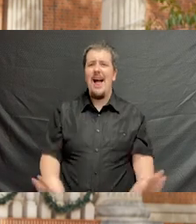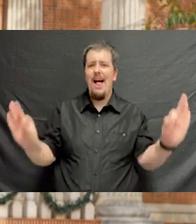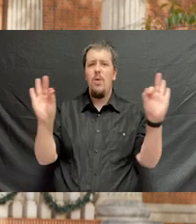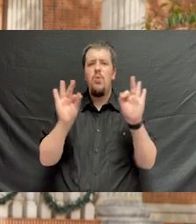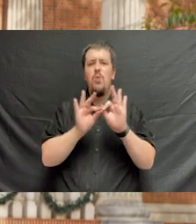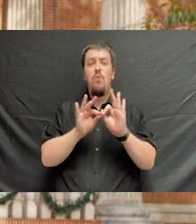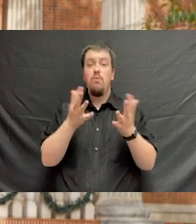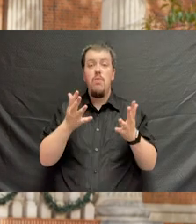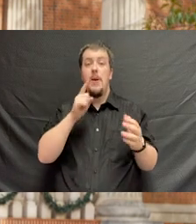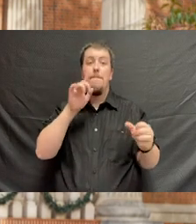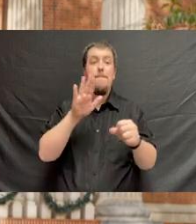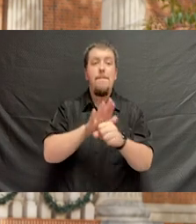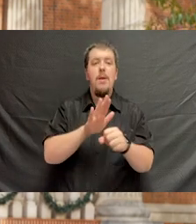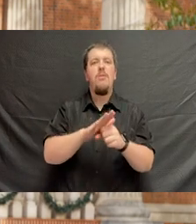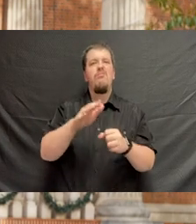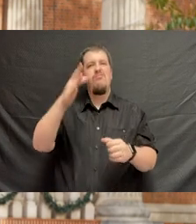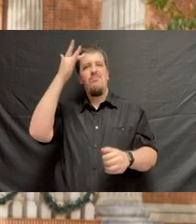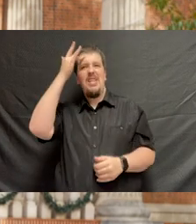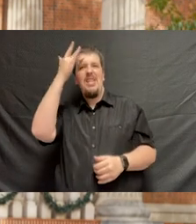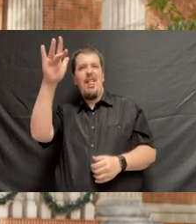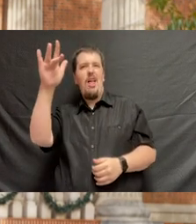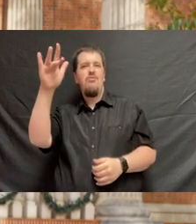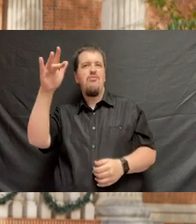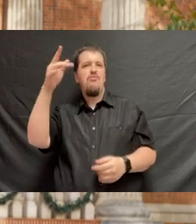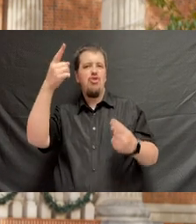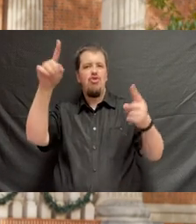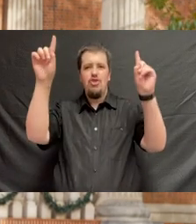and that is a commitment to intellectual achievement.